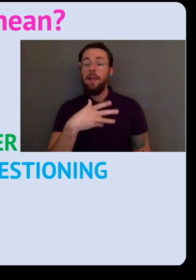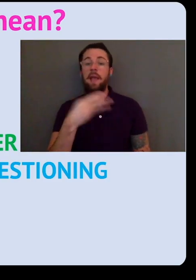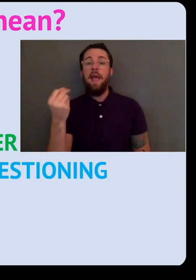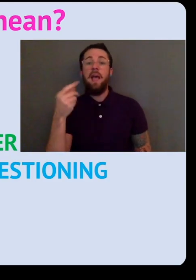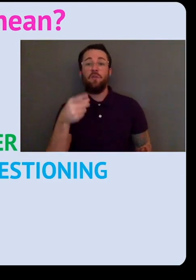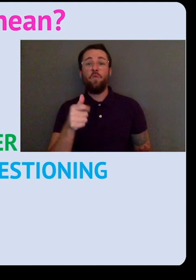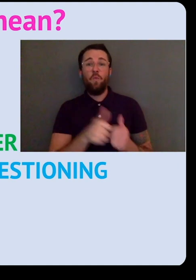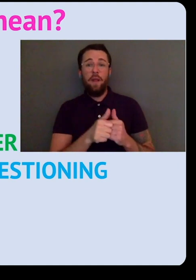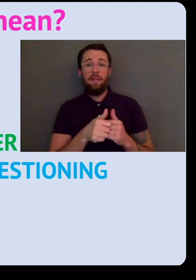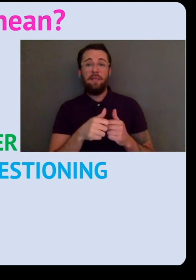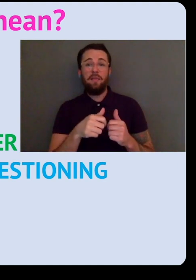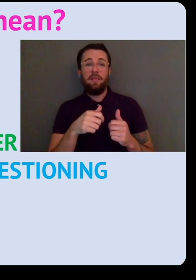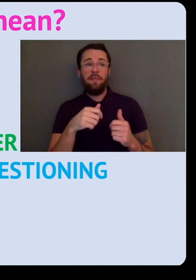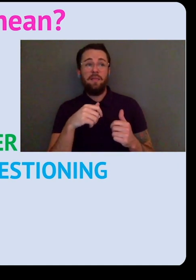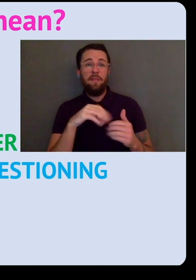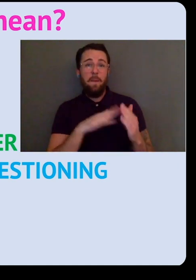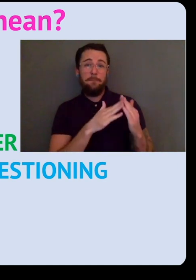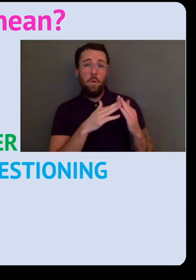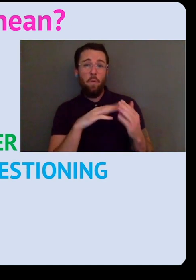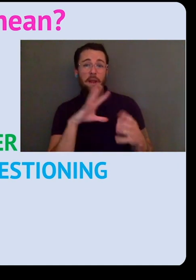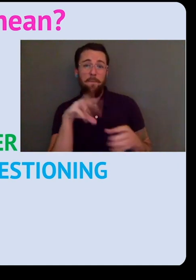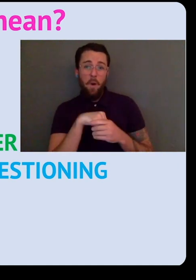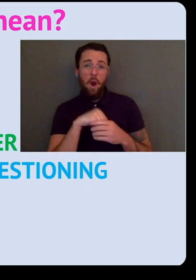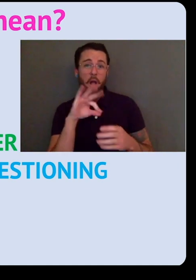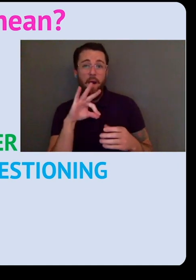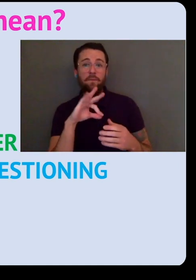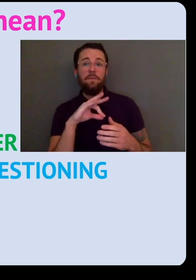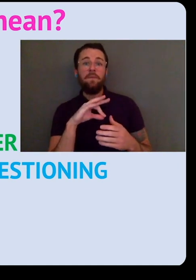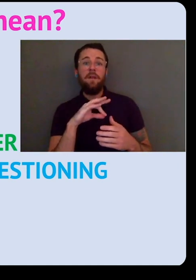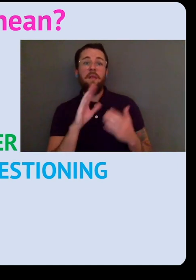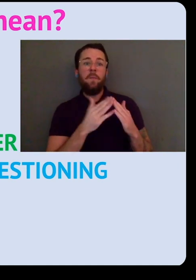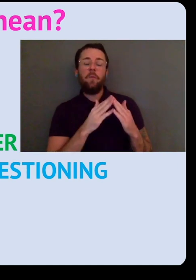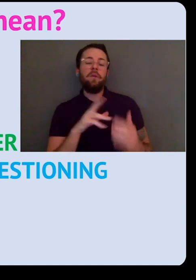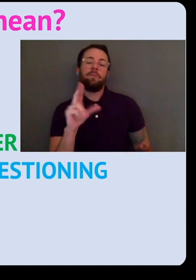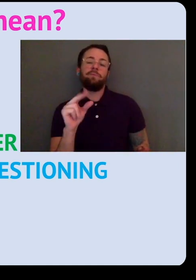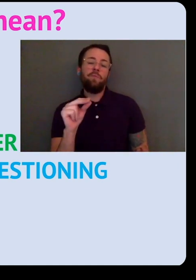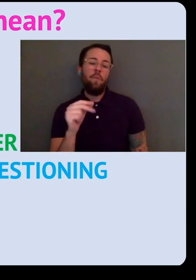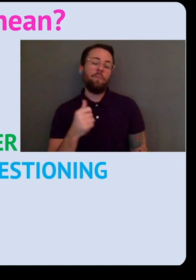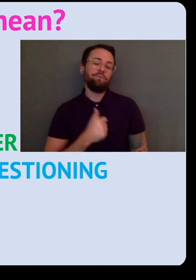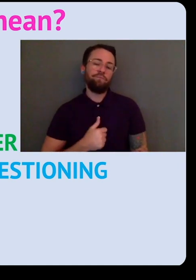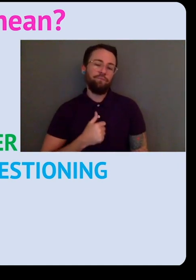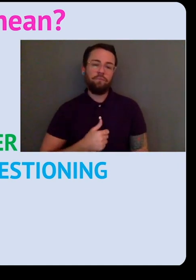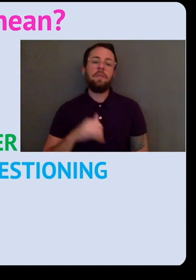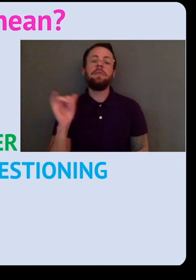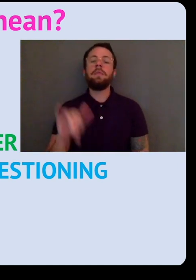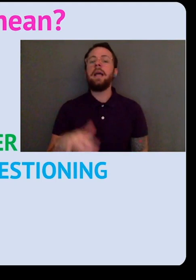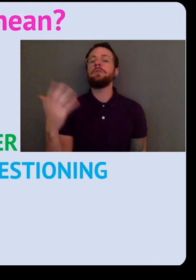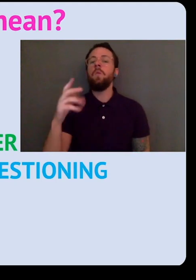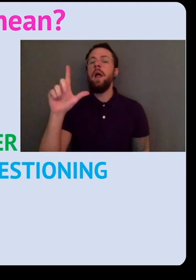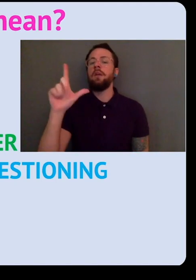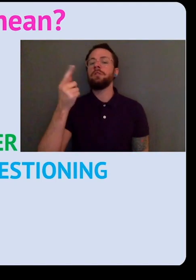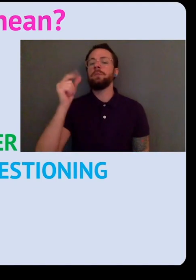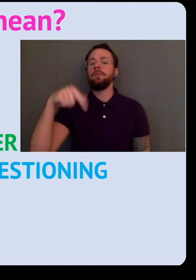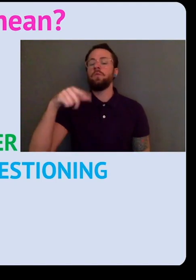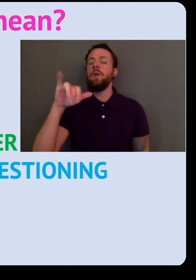Those are heterosexual, gender people but the A in our acronym does not stand for ally.